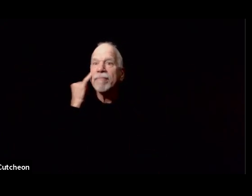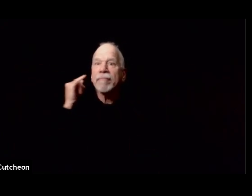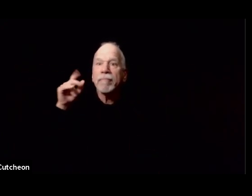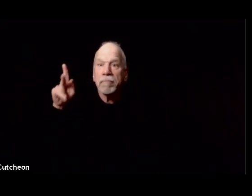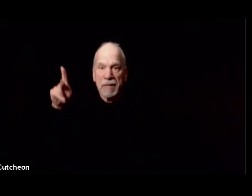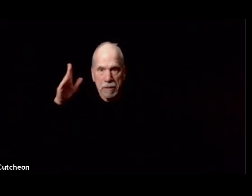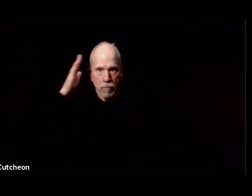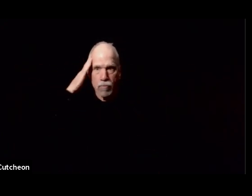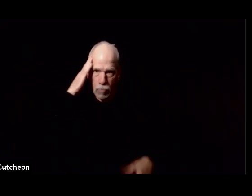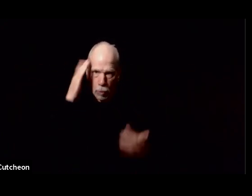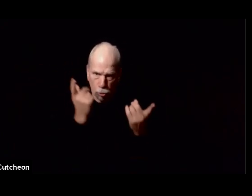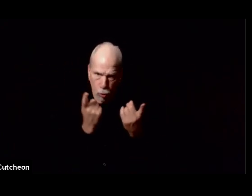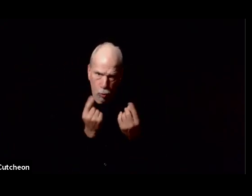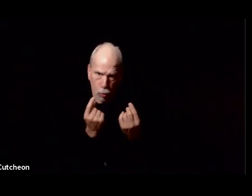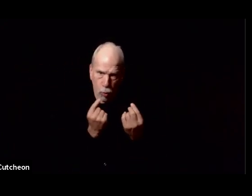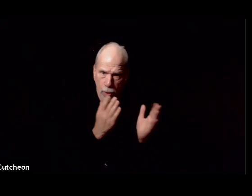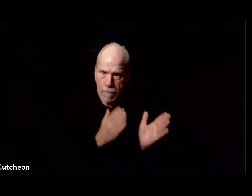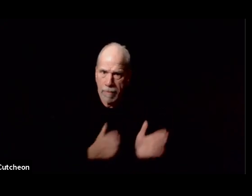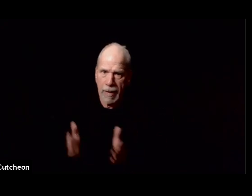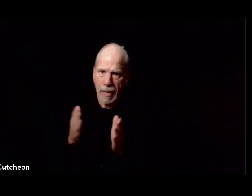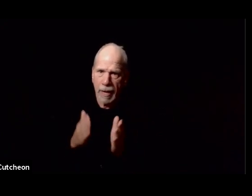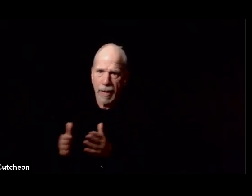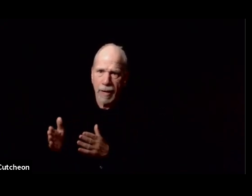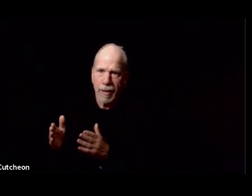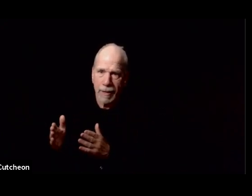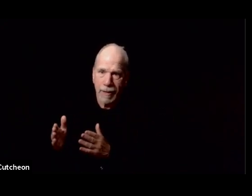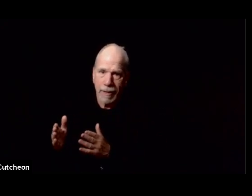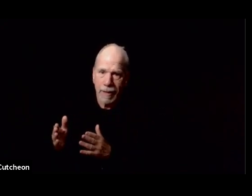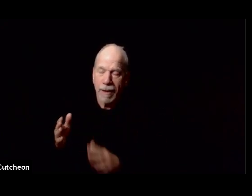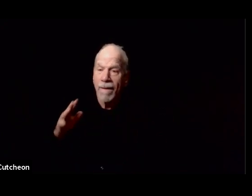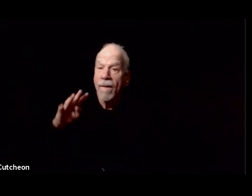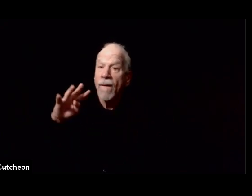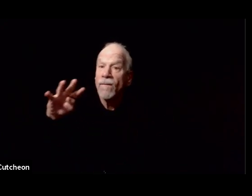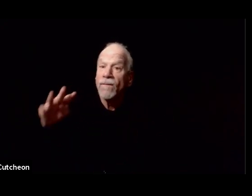at summer people are eager for those social connections and we